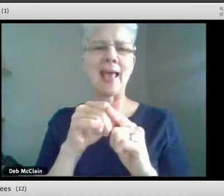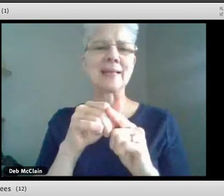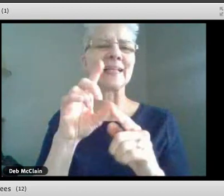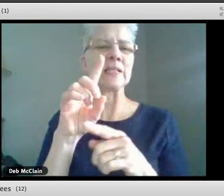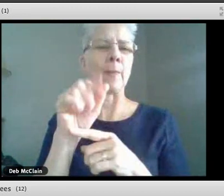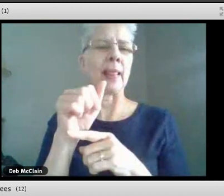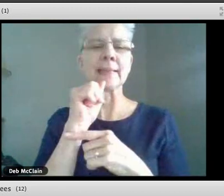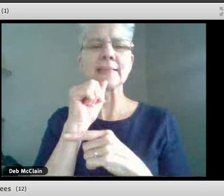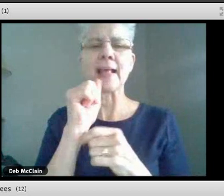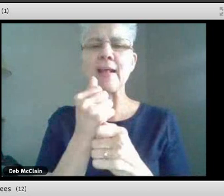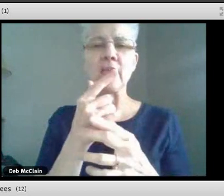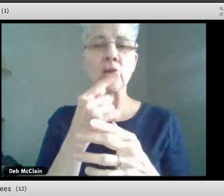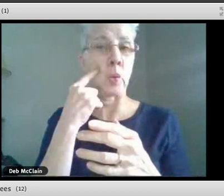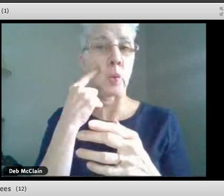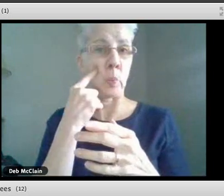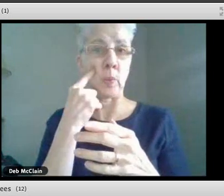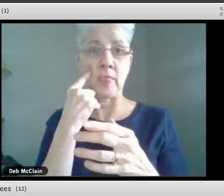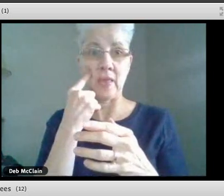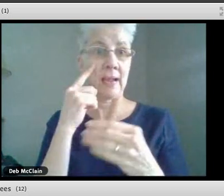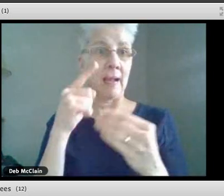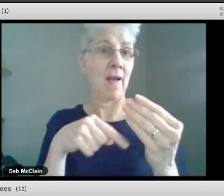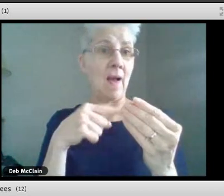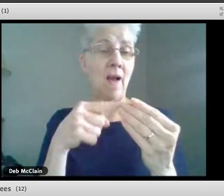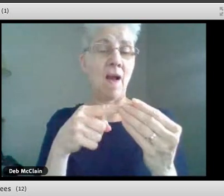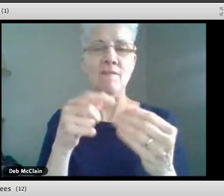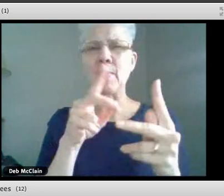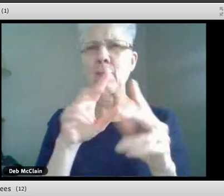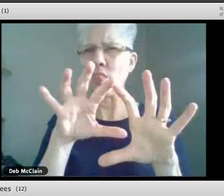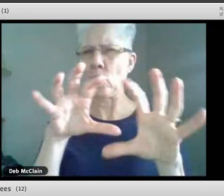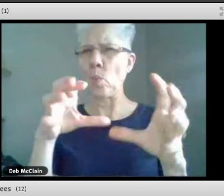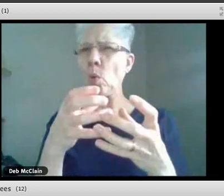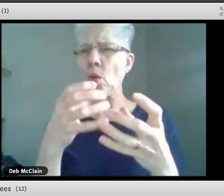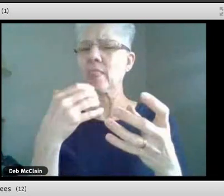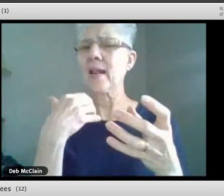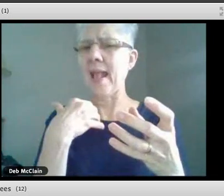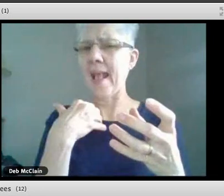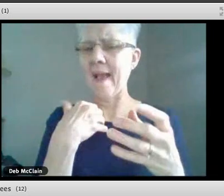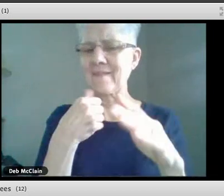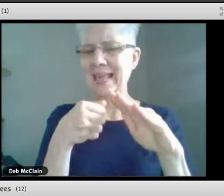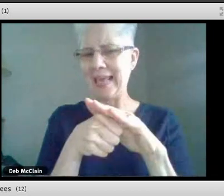and it's not everything that you would necessarily think of. I mean, there's people in the world who have hidden disabilities, right,